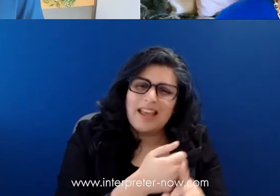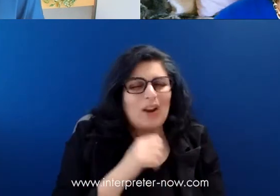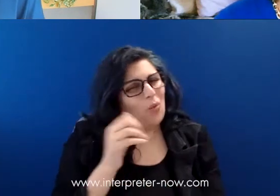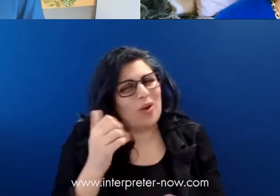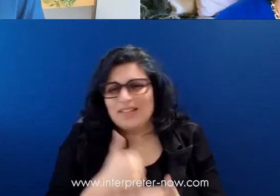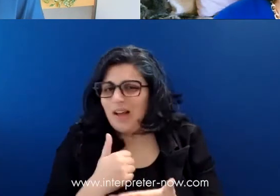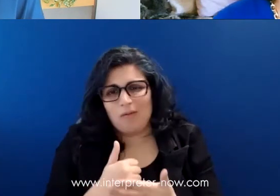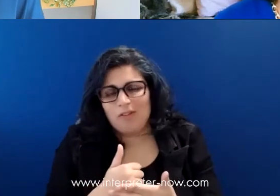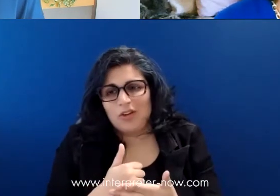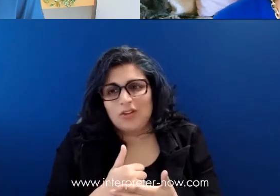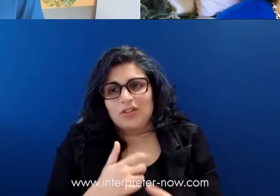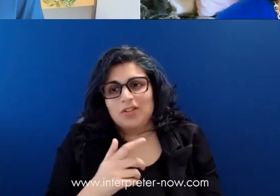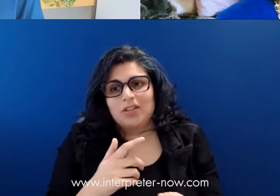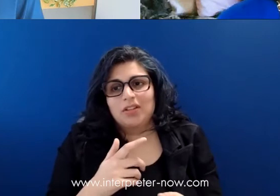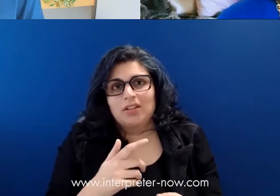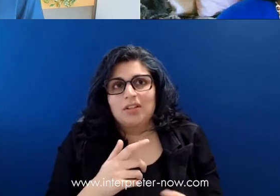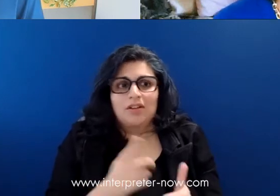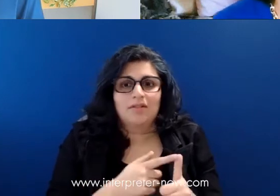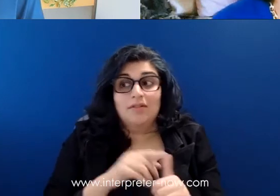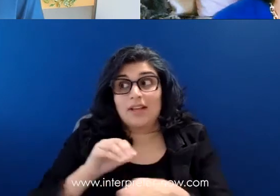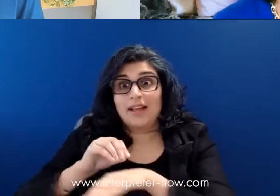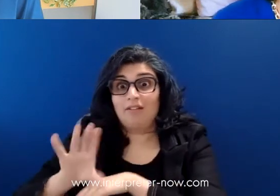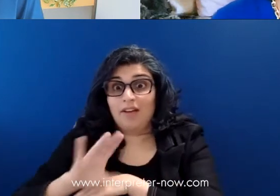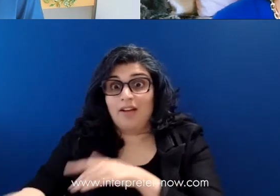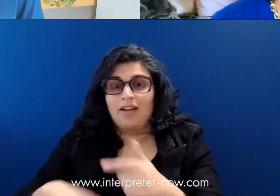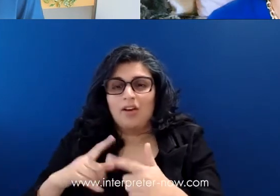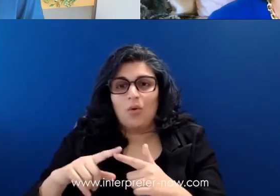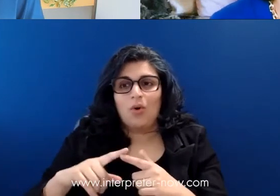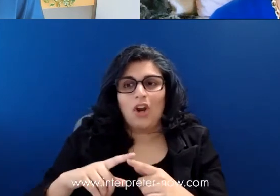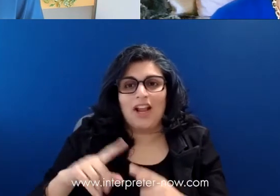So actions like giving advice, or being toxically positive – it will get better, you'll be